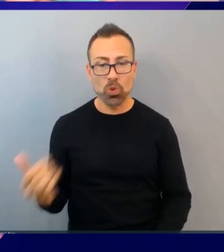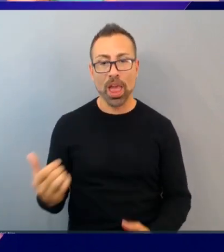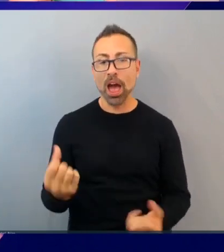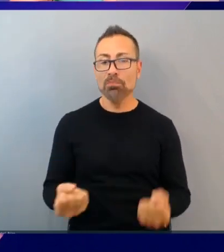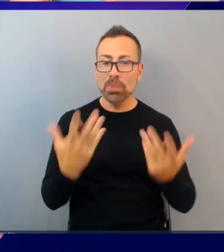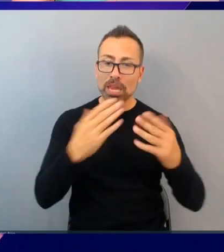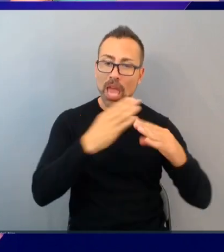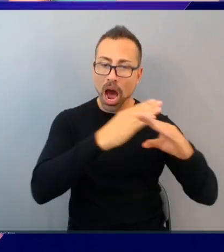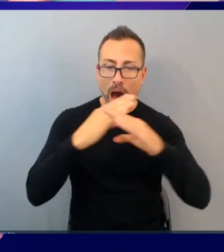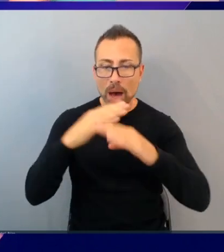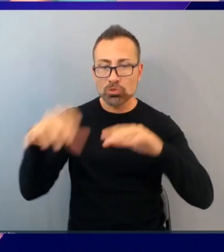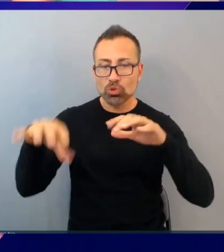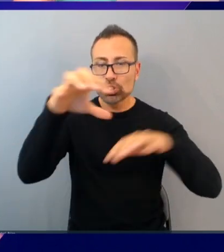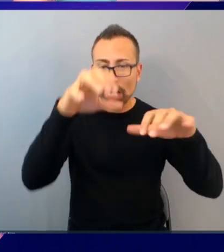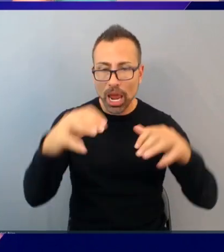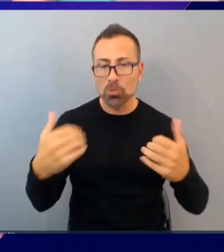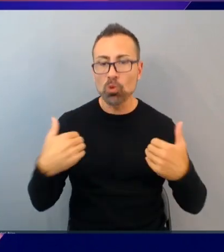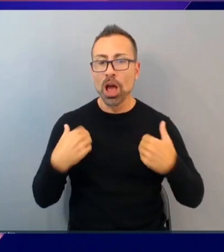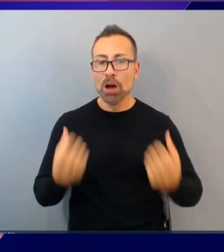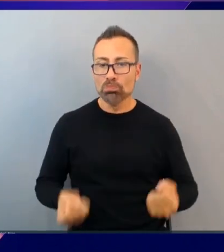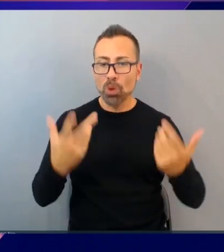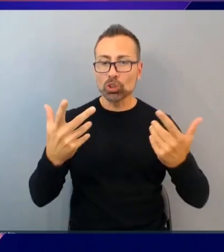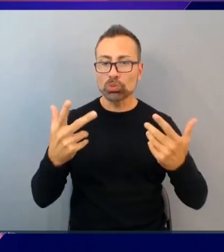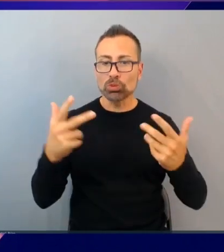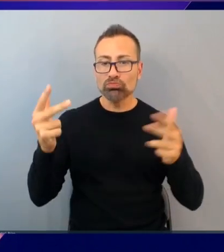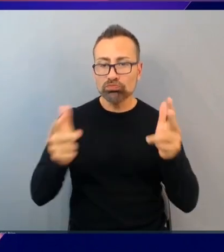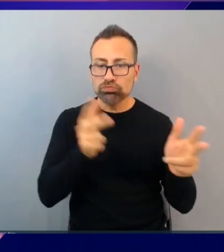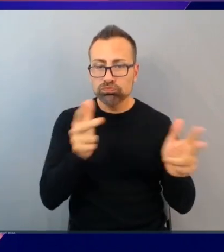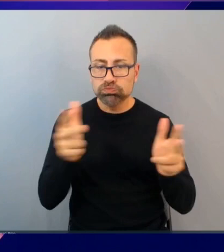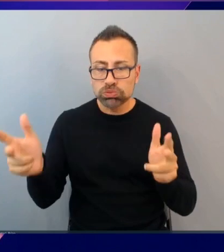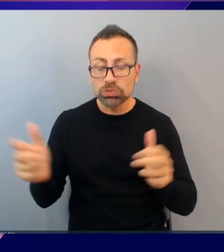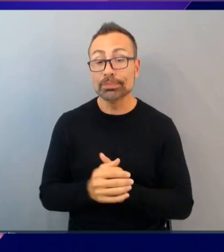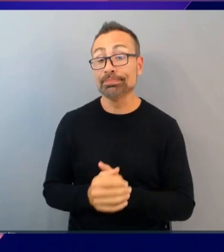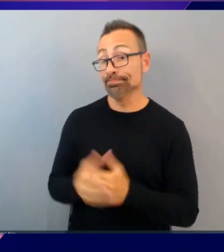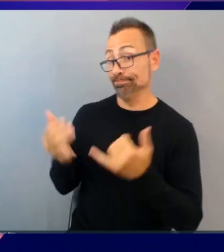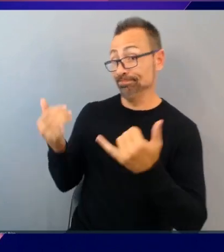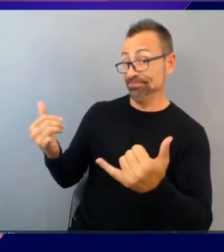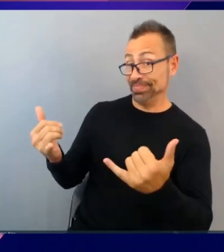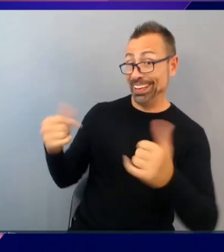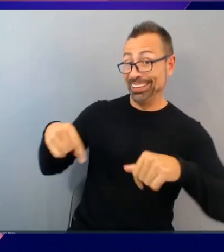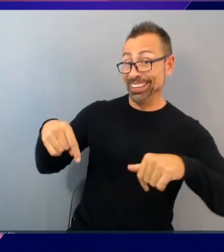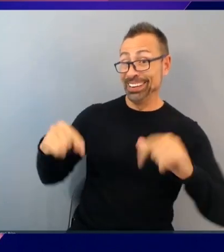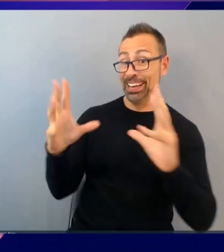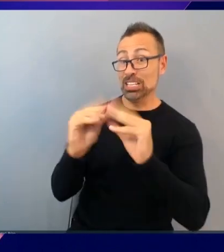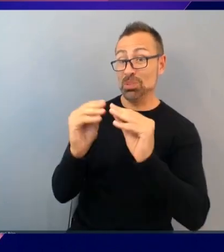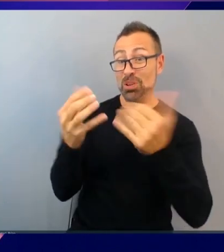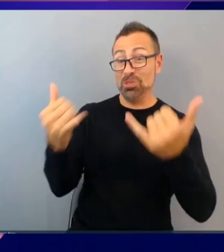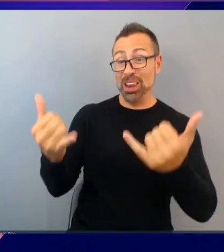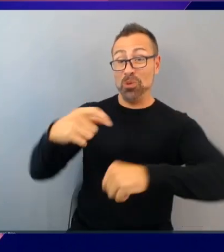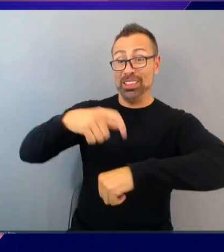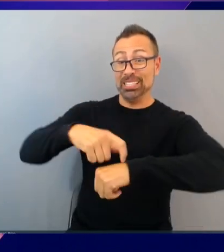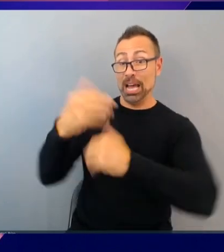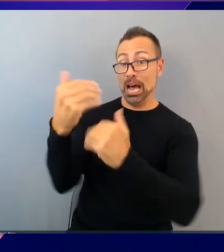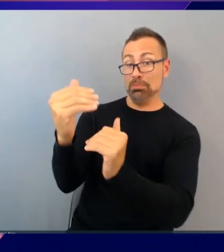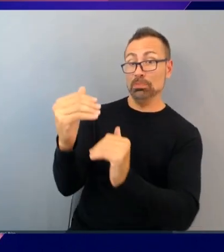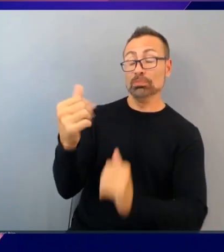Yeah. Great question. So at the summits, we're currently still racing in the time trial format on the physical tracks. In the virtual world,